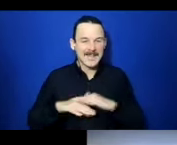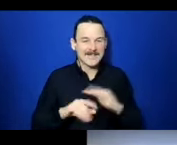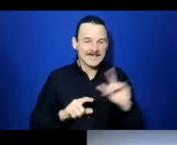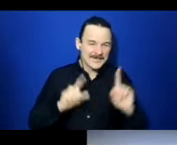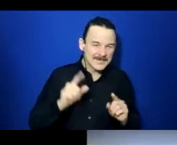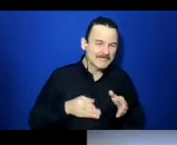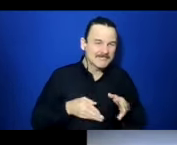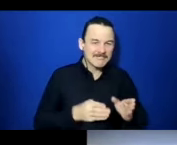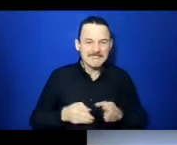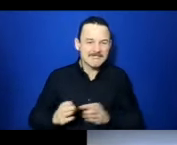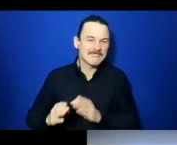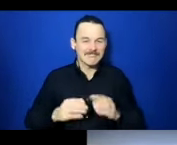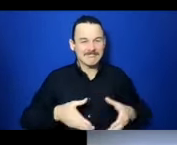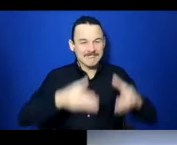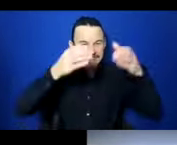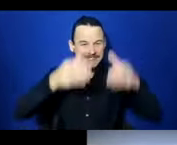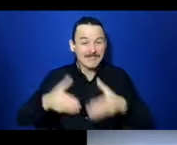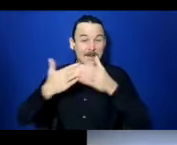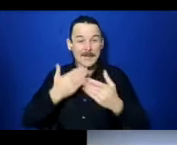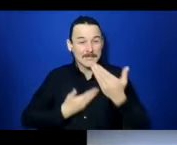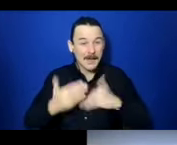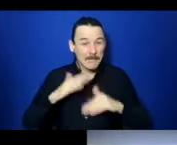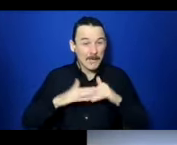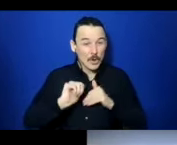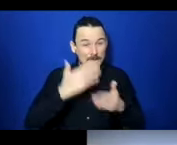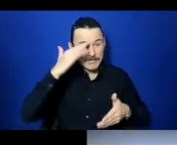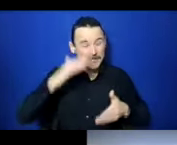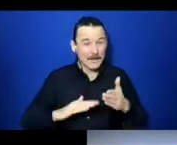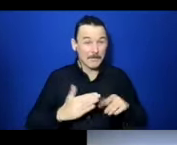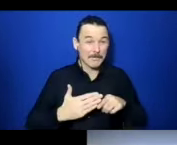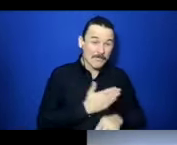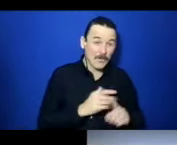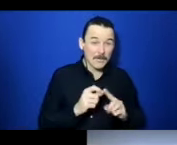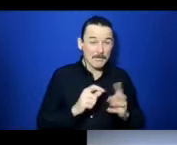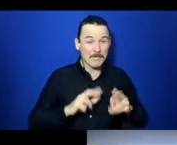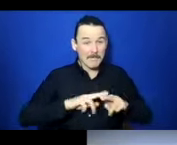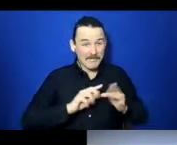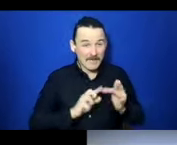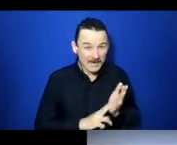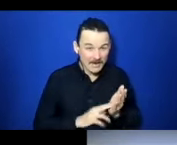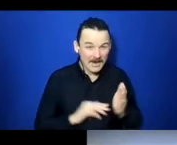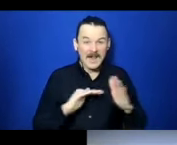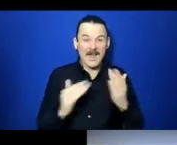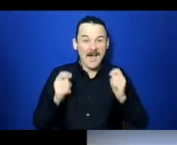before Puffin and and now now that you've created Puffin, and now what that's like using Puffin.